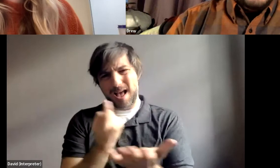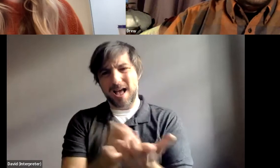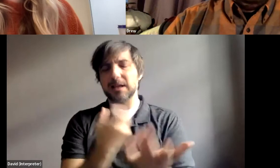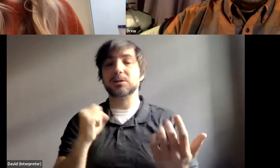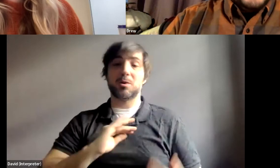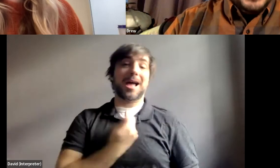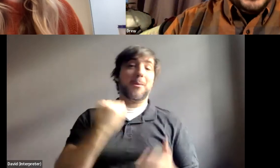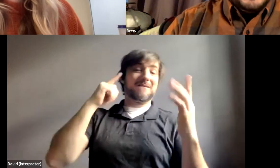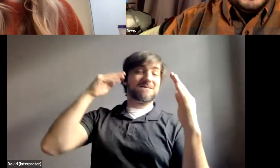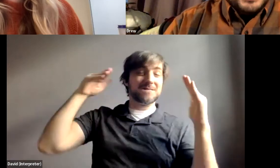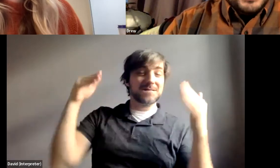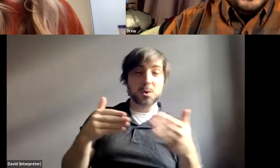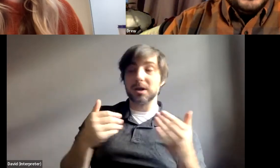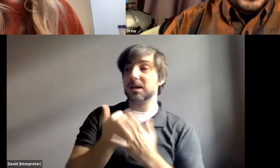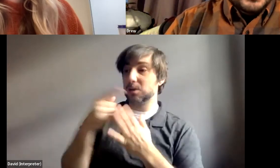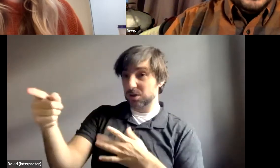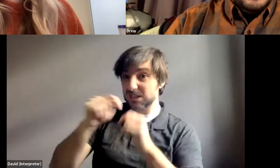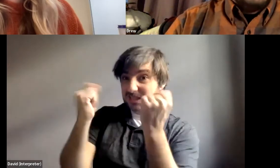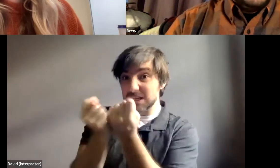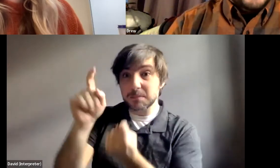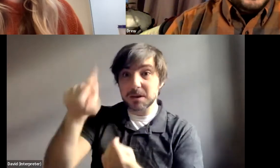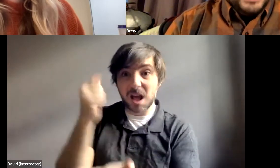help teams when they need it and help players when they